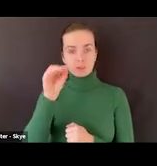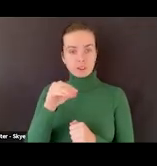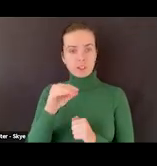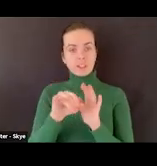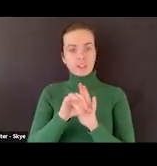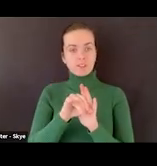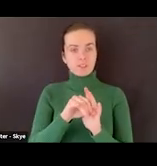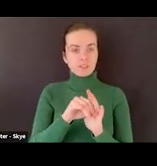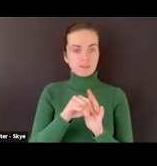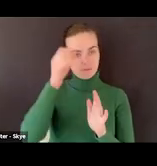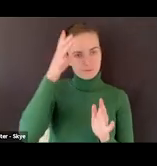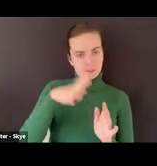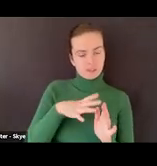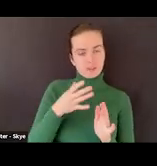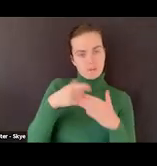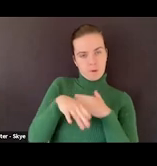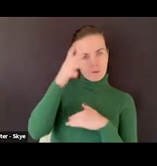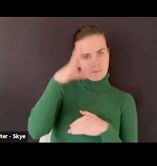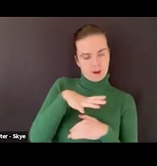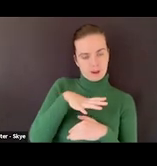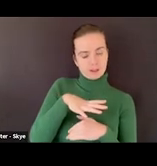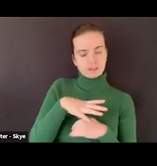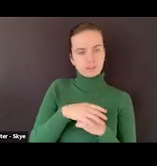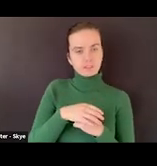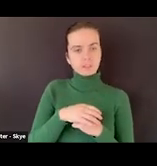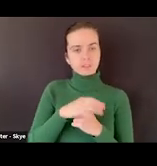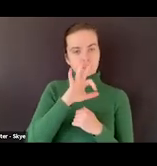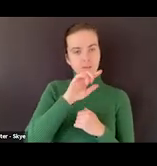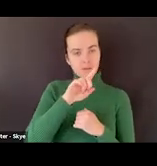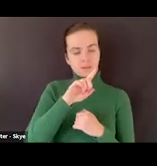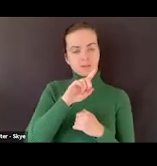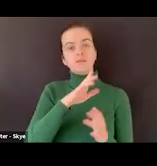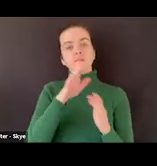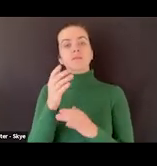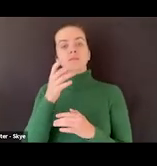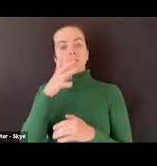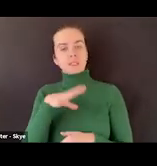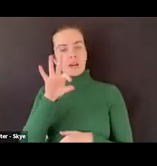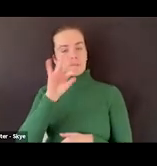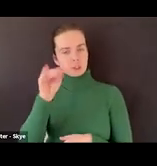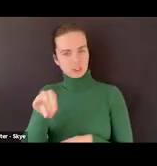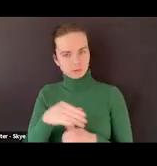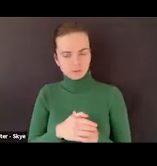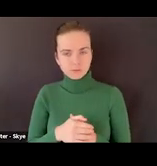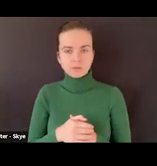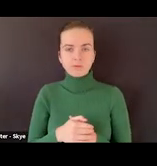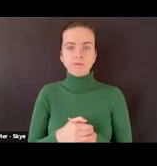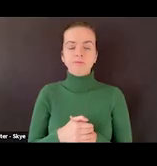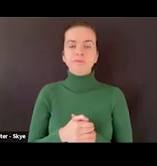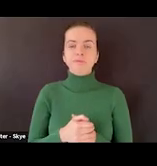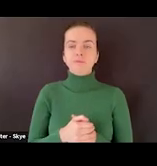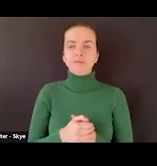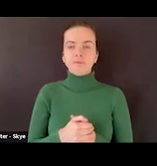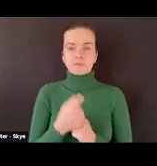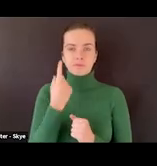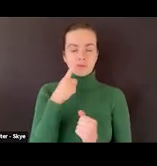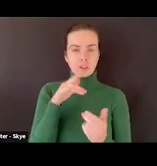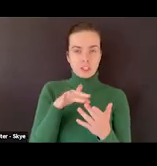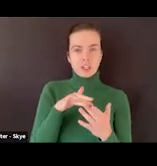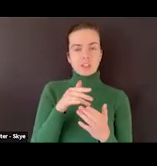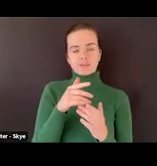or their sex at birth was male, 9% were female. In this study, this is them self-identifying. 53%